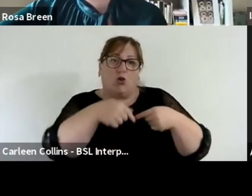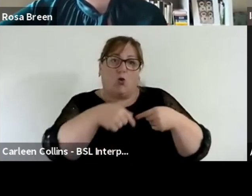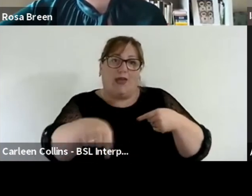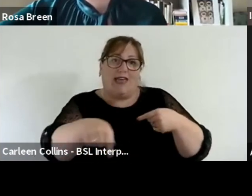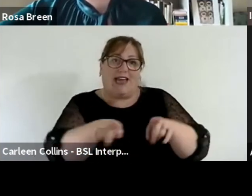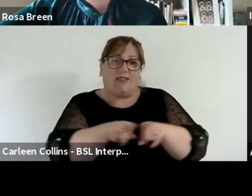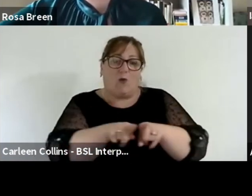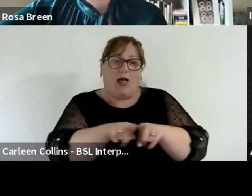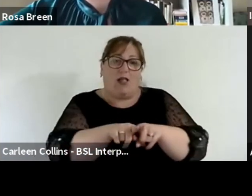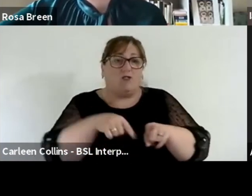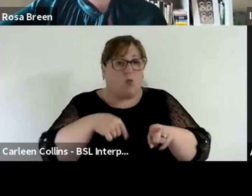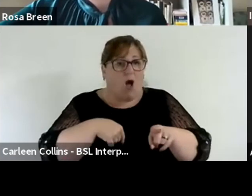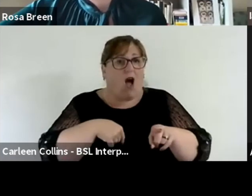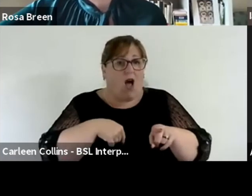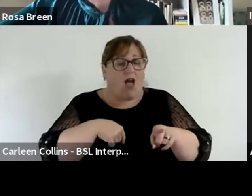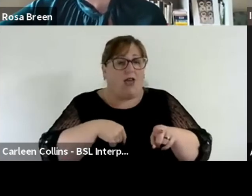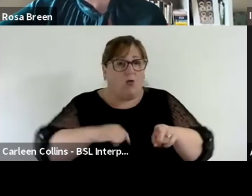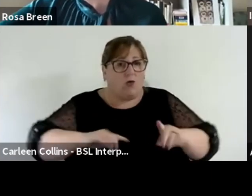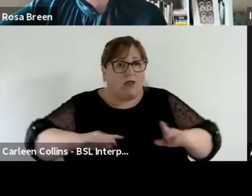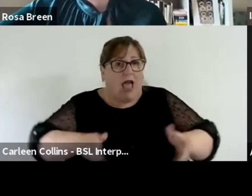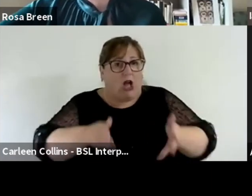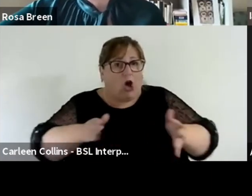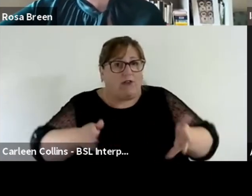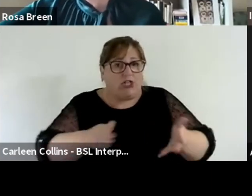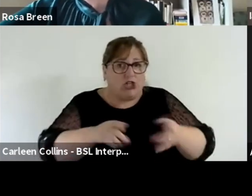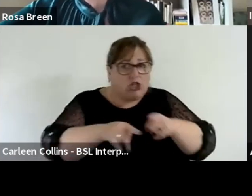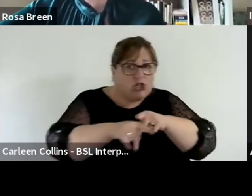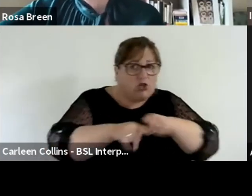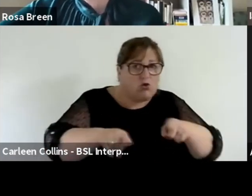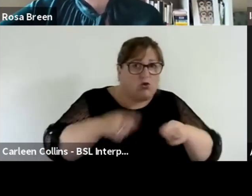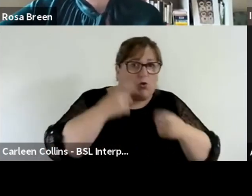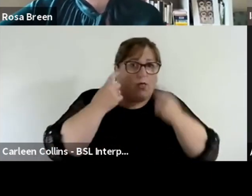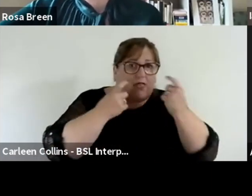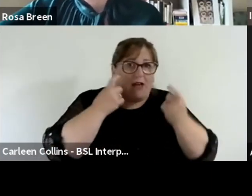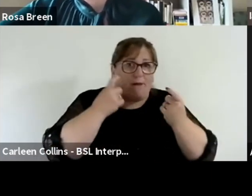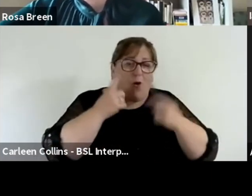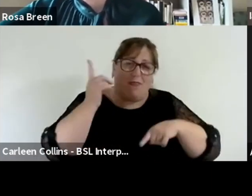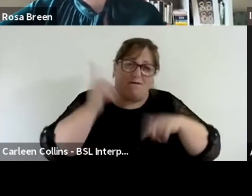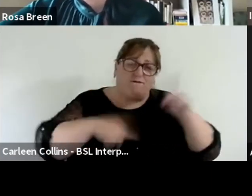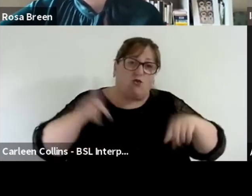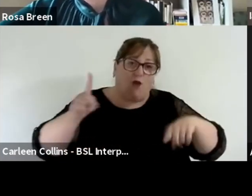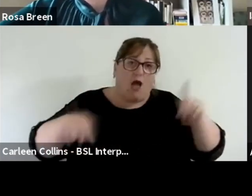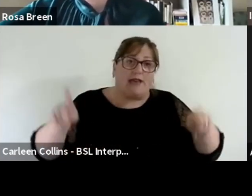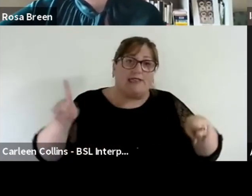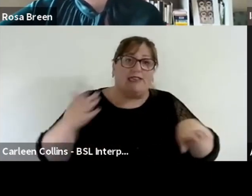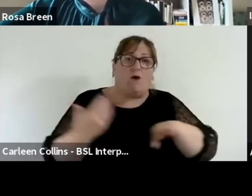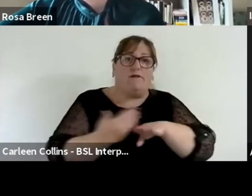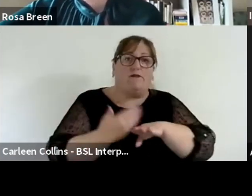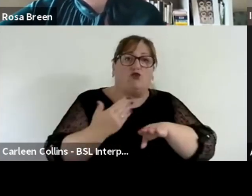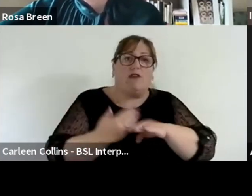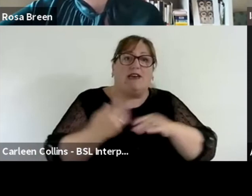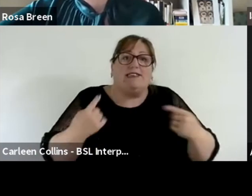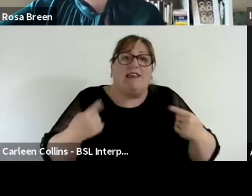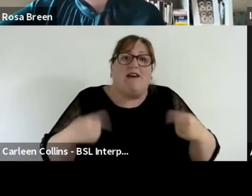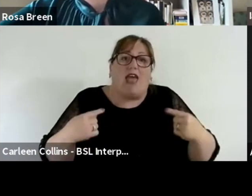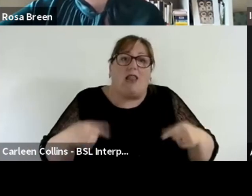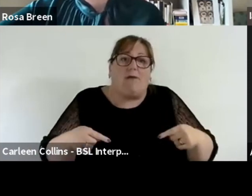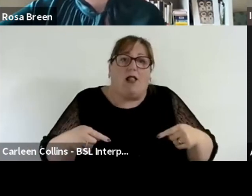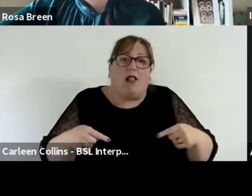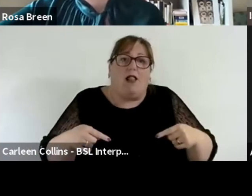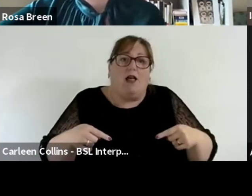disability awareness week and national inclusion week as well.